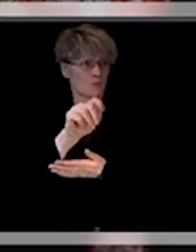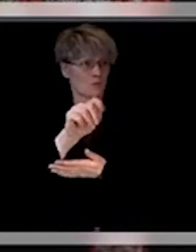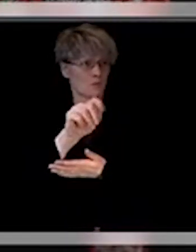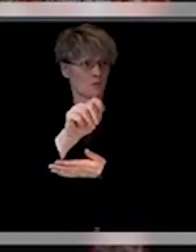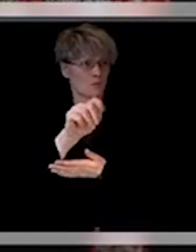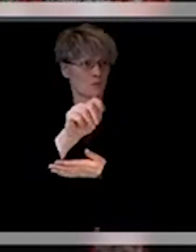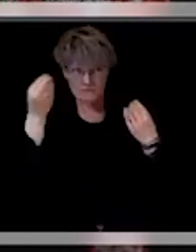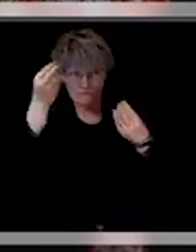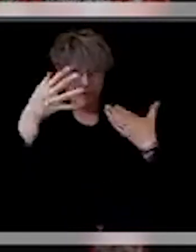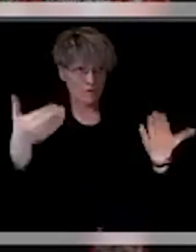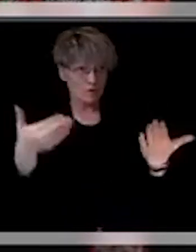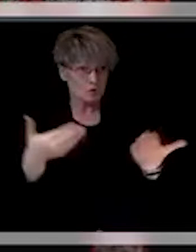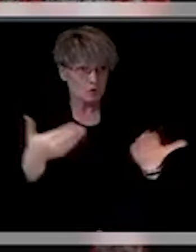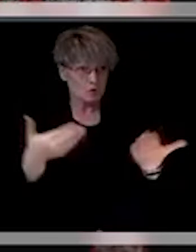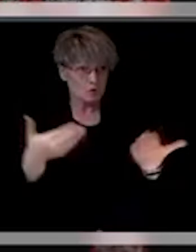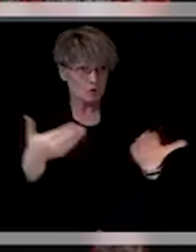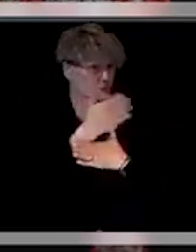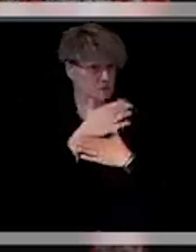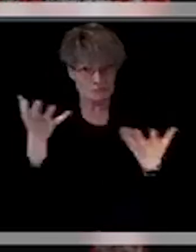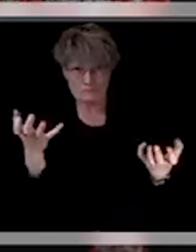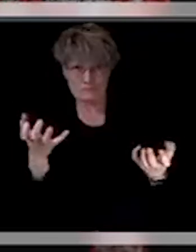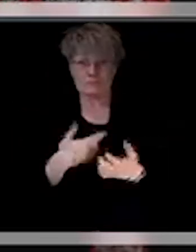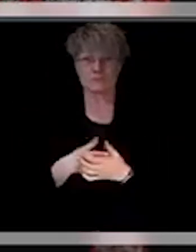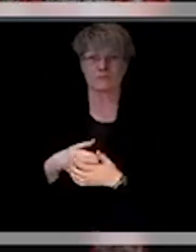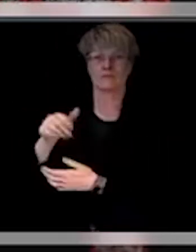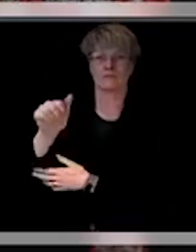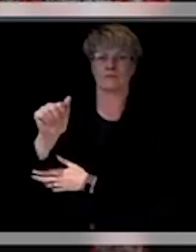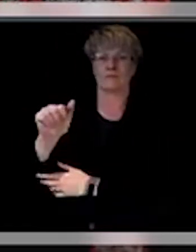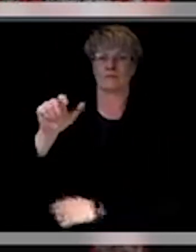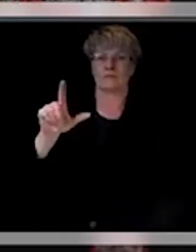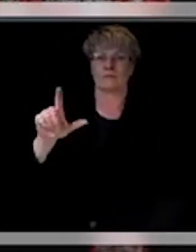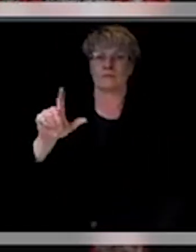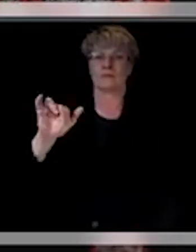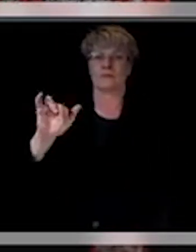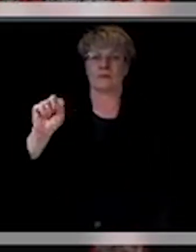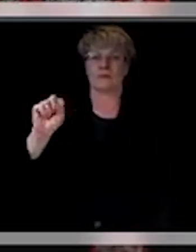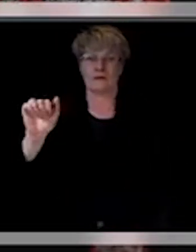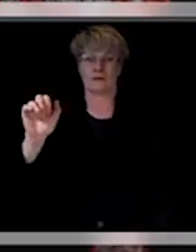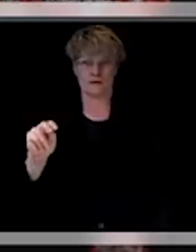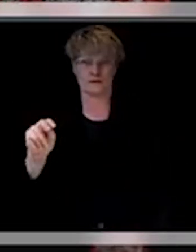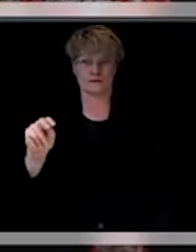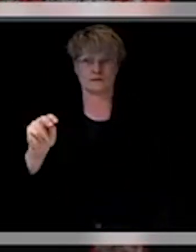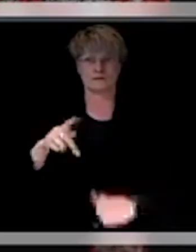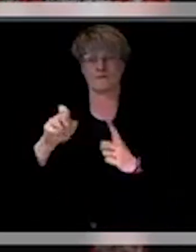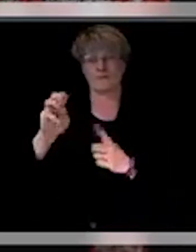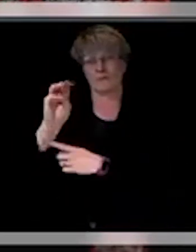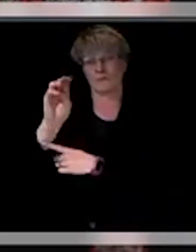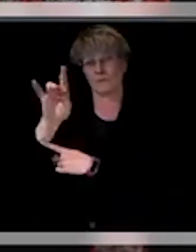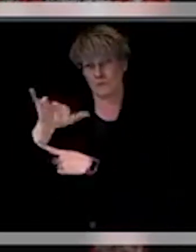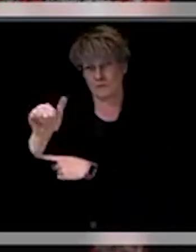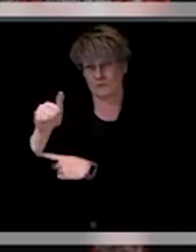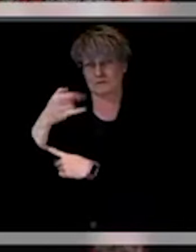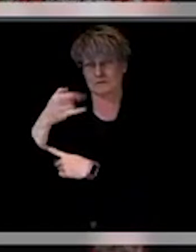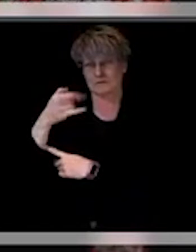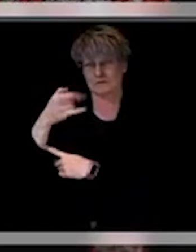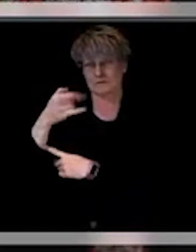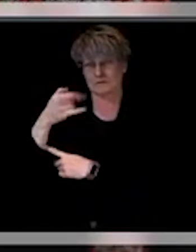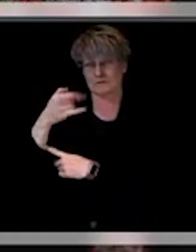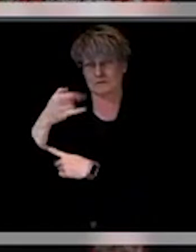This is Allison. The only things that we have is that, because of what Dr. Ramstrom just